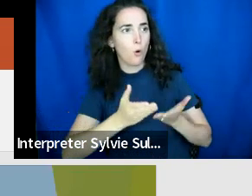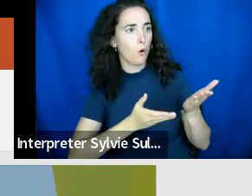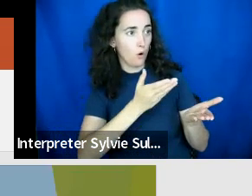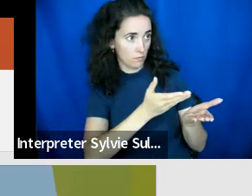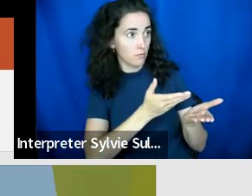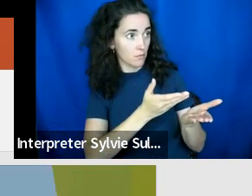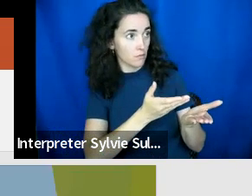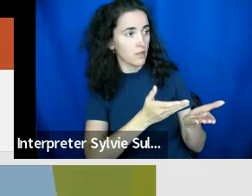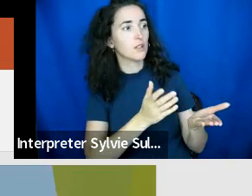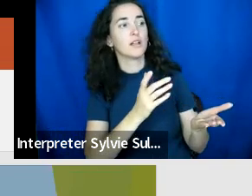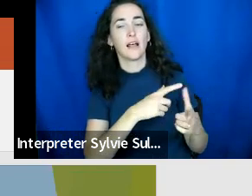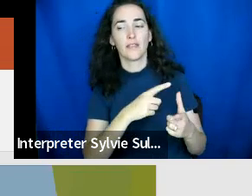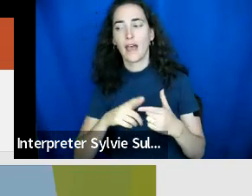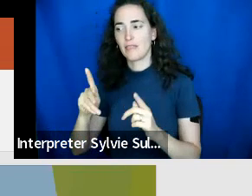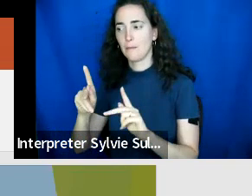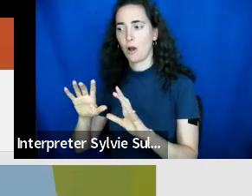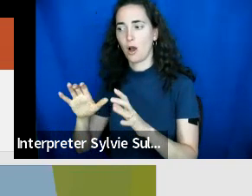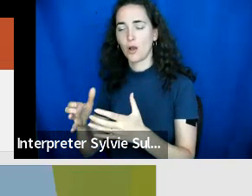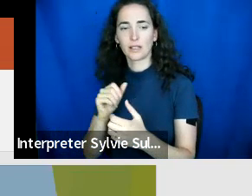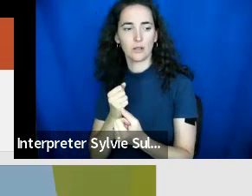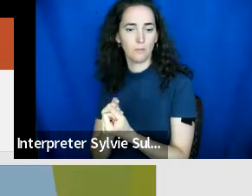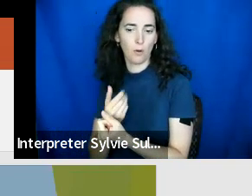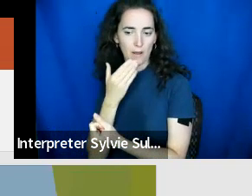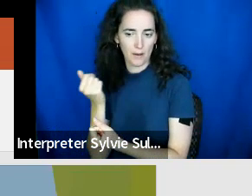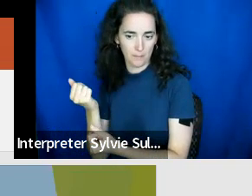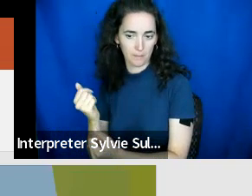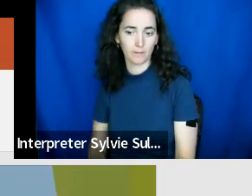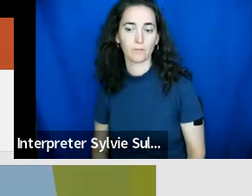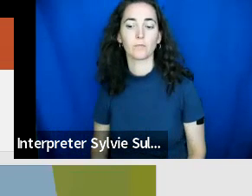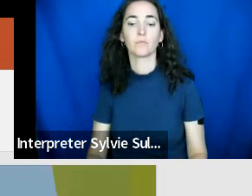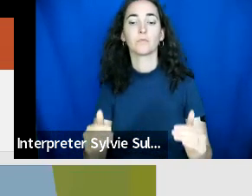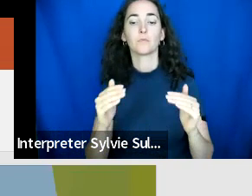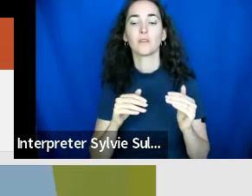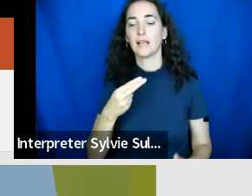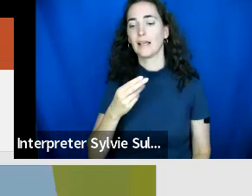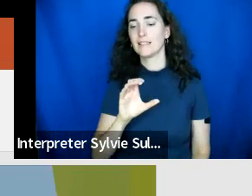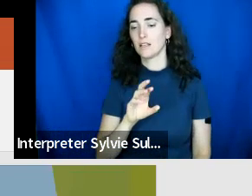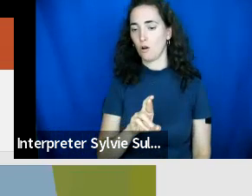That specific target population. There was also house concurrent resolution. 39.